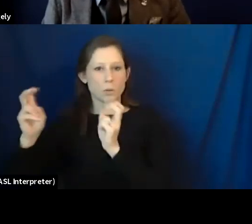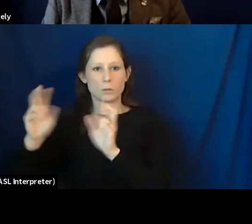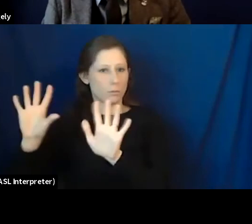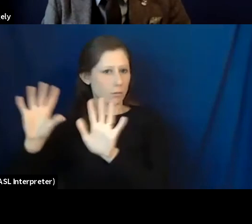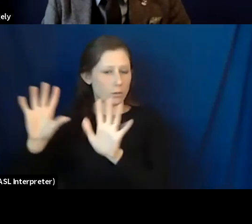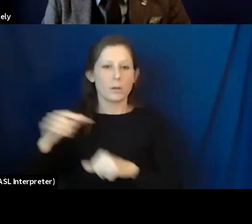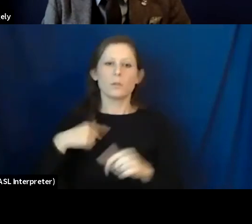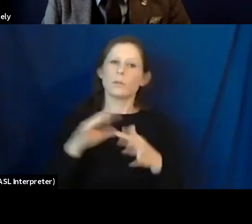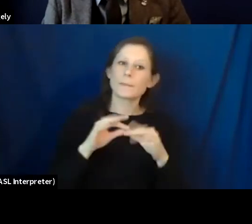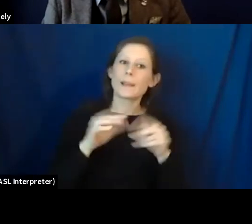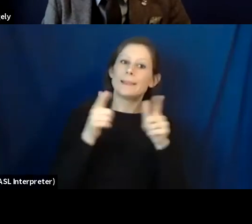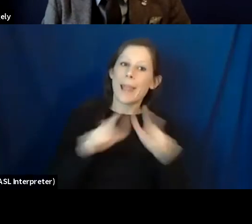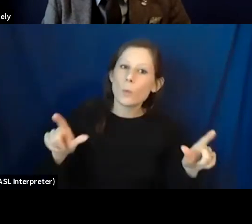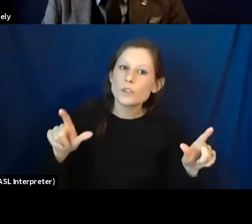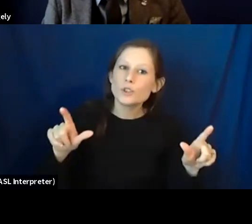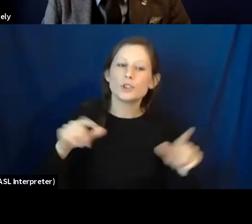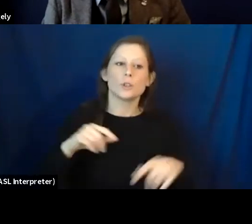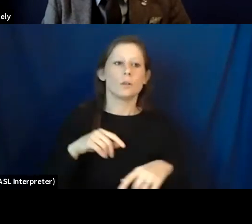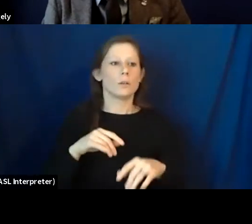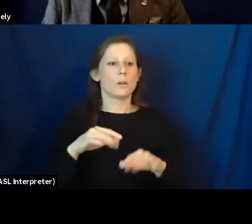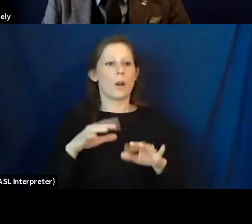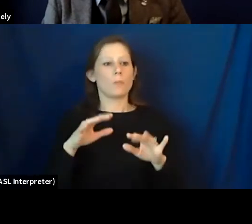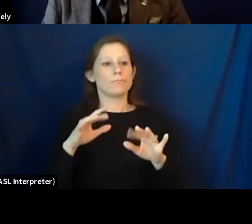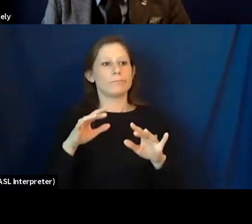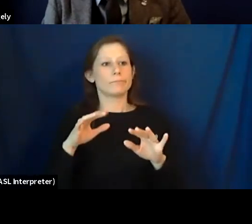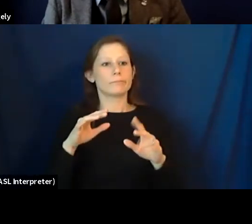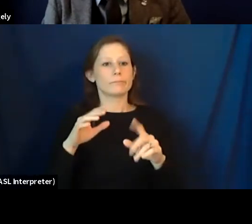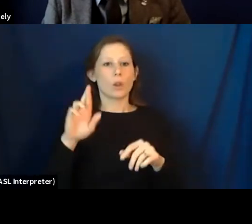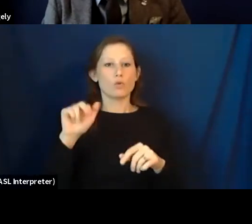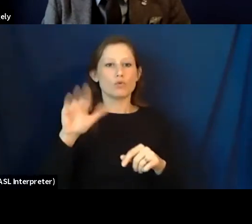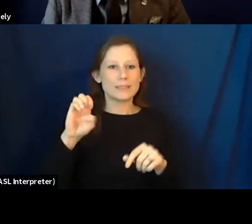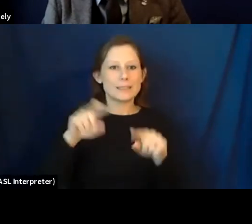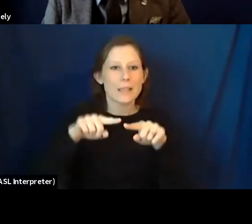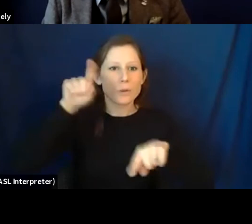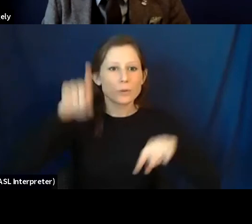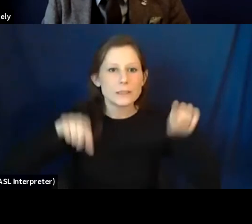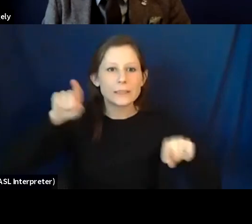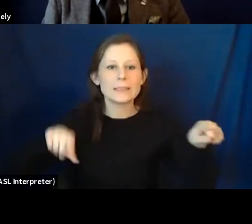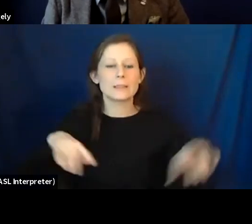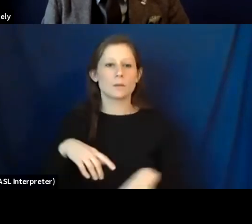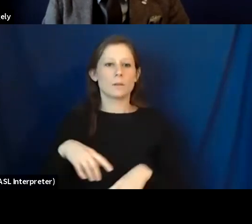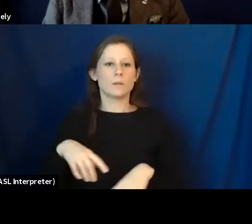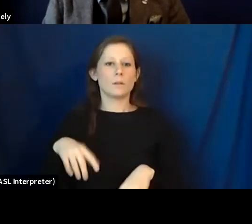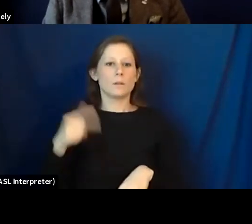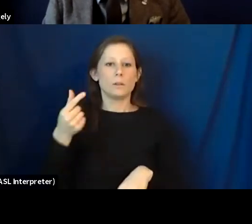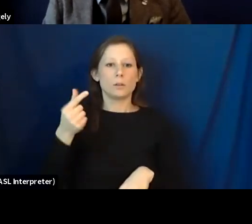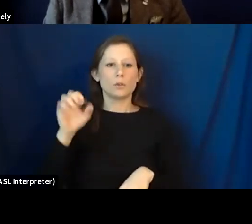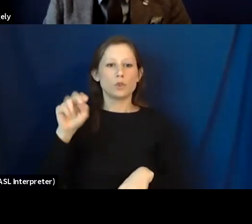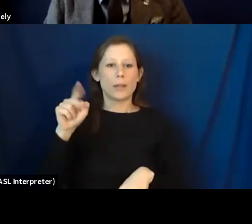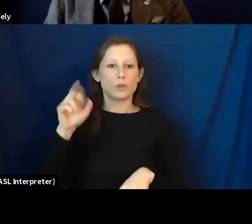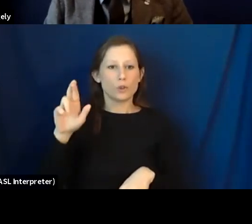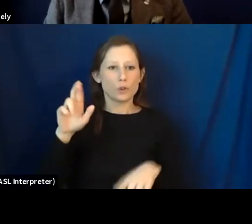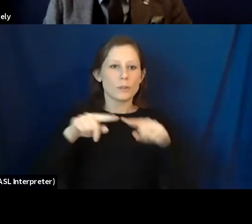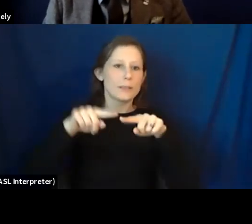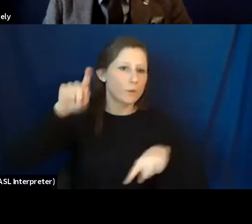and i'm also talking about racial diversity and gender diversity so but i also feel that